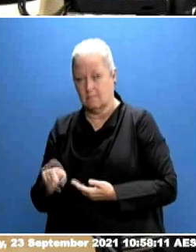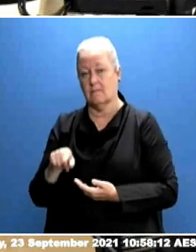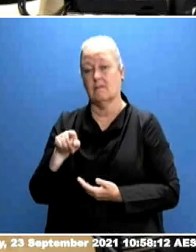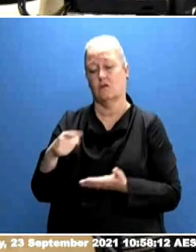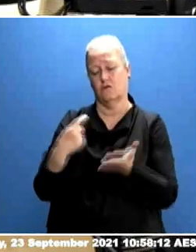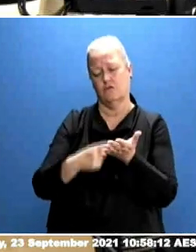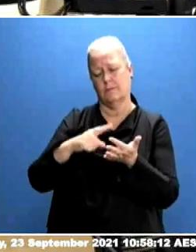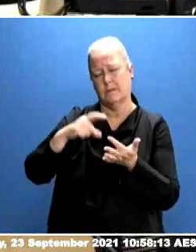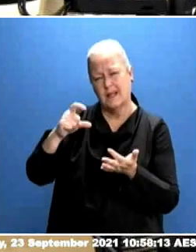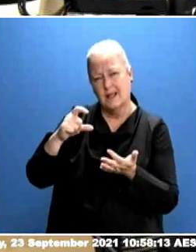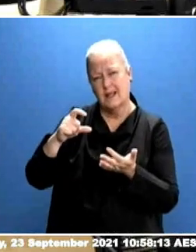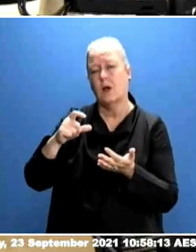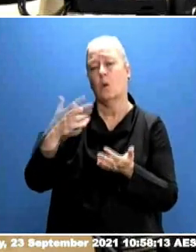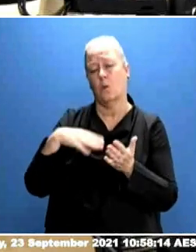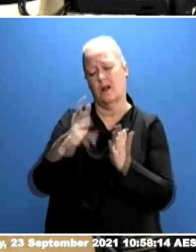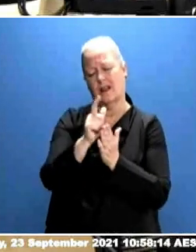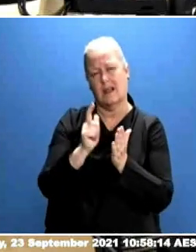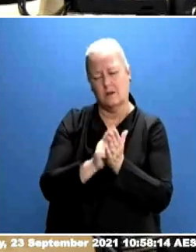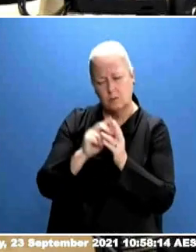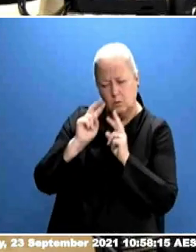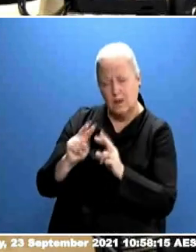that the legislation be reviewed regarding the length of stay